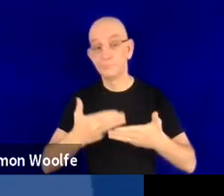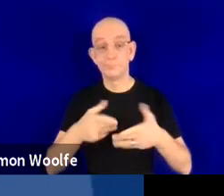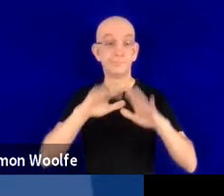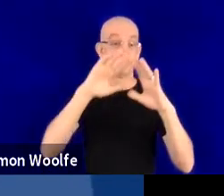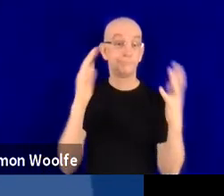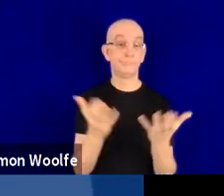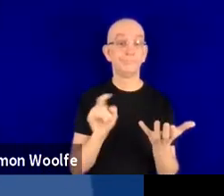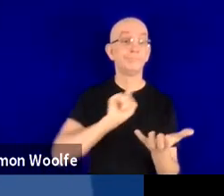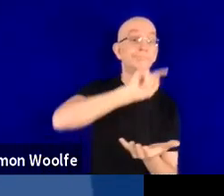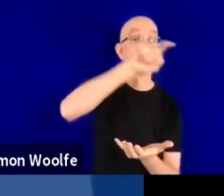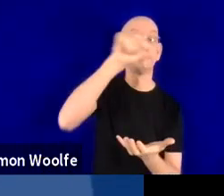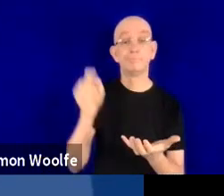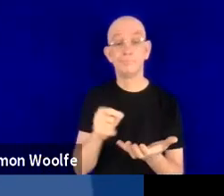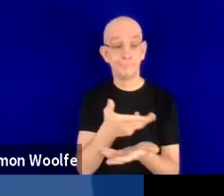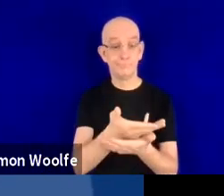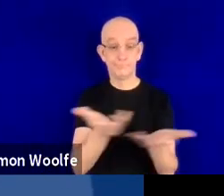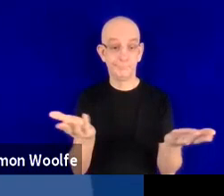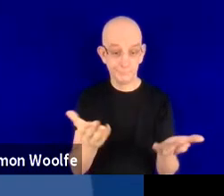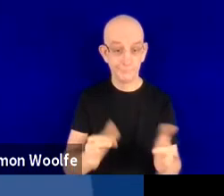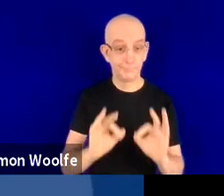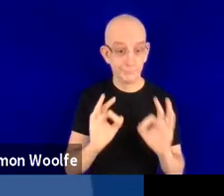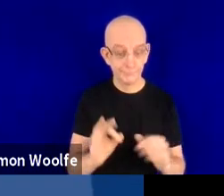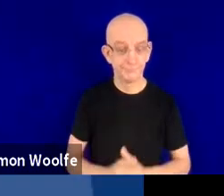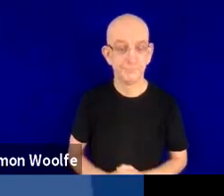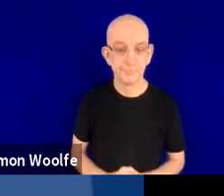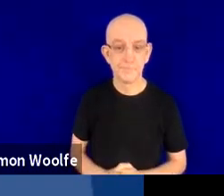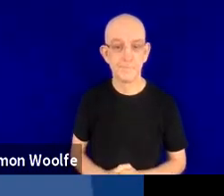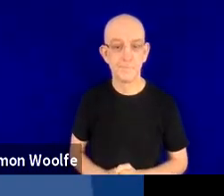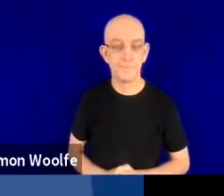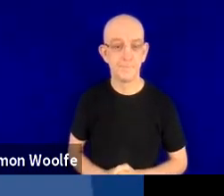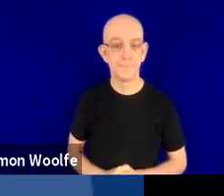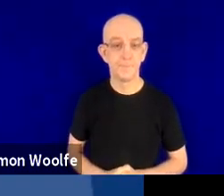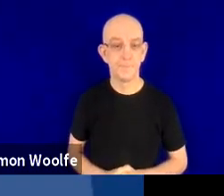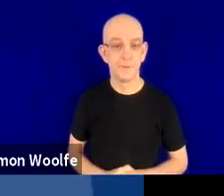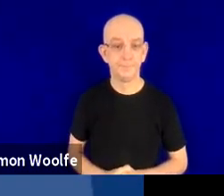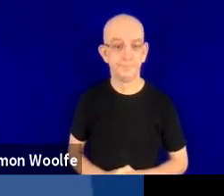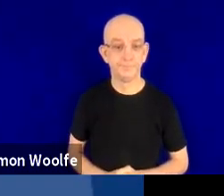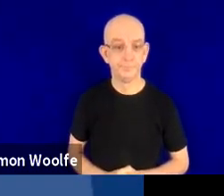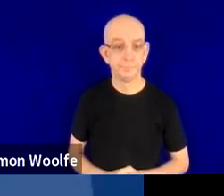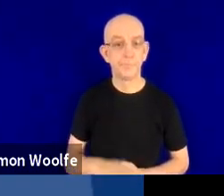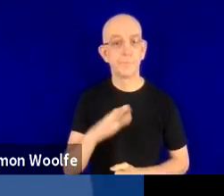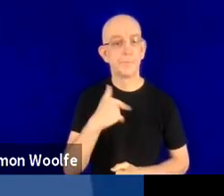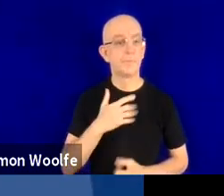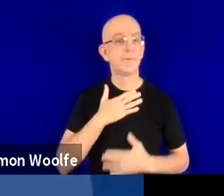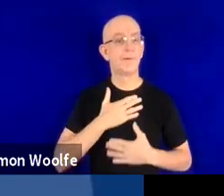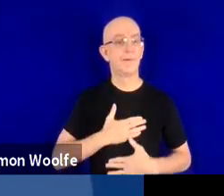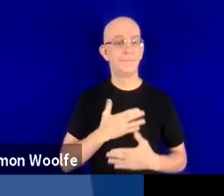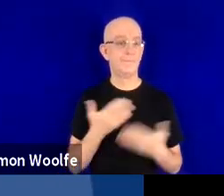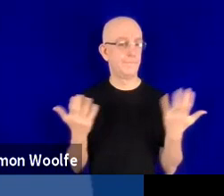Yeah, just to start by saying it's a real pleasure to be part of the session today